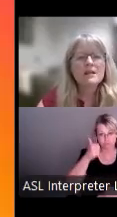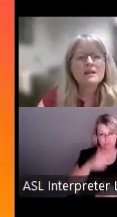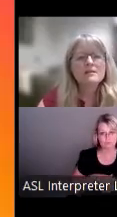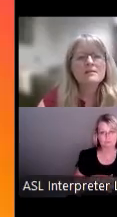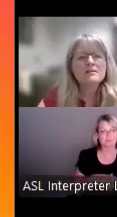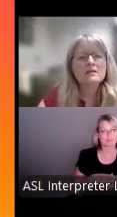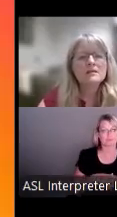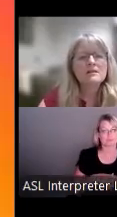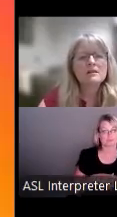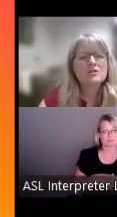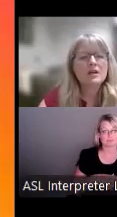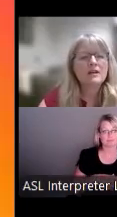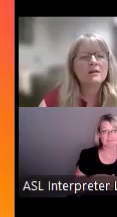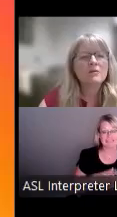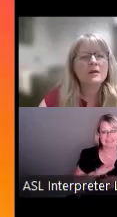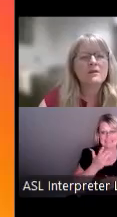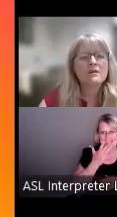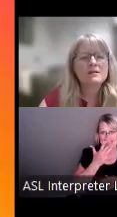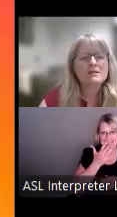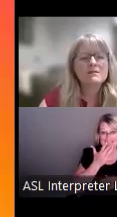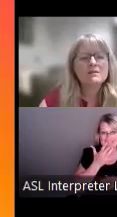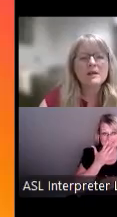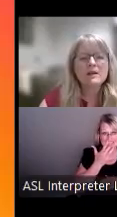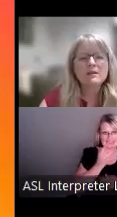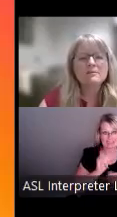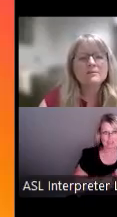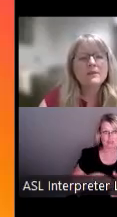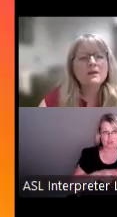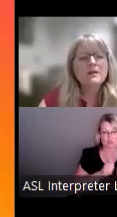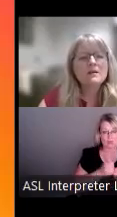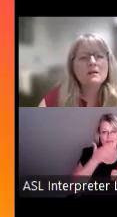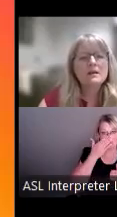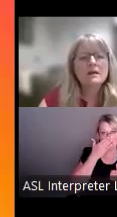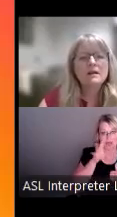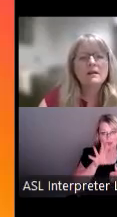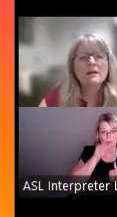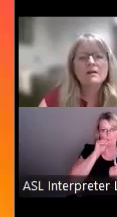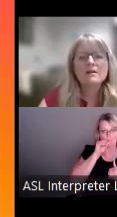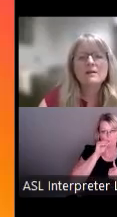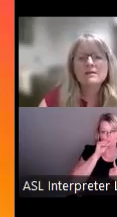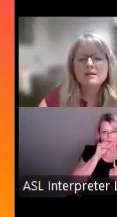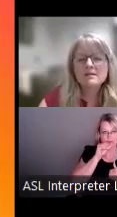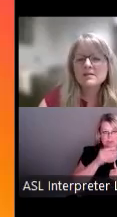of taste is initiated with a sense of smell, and the sense of